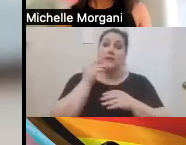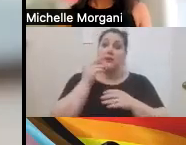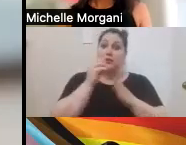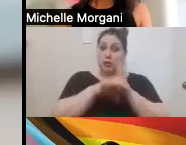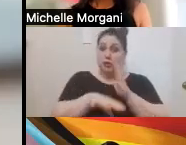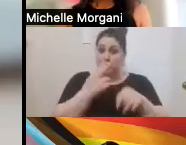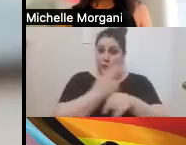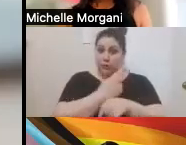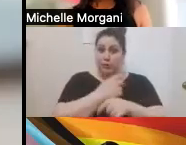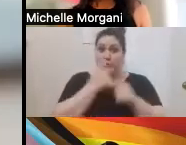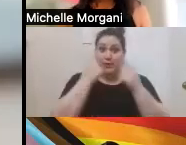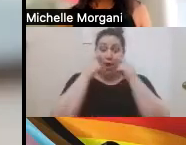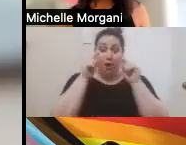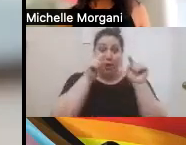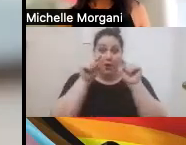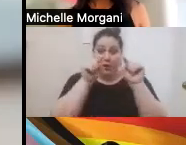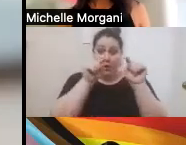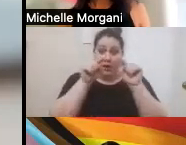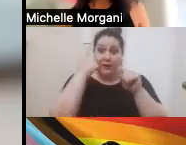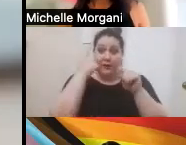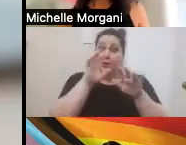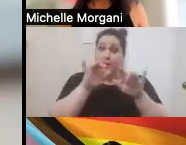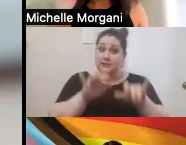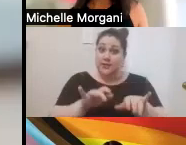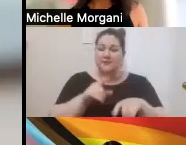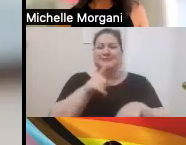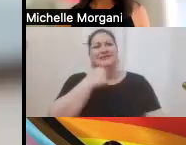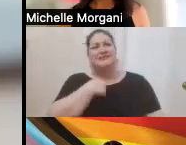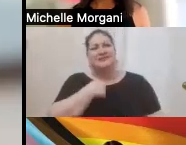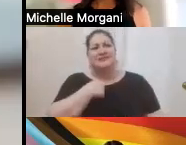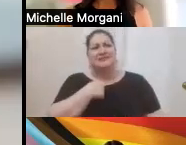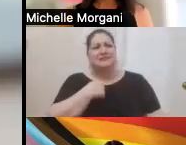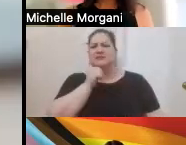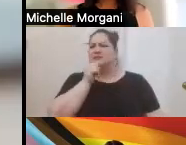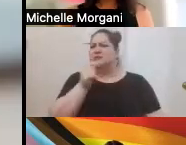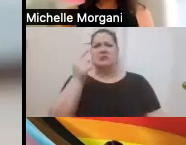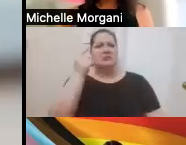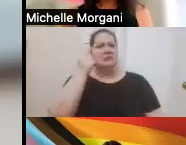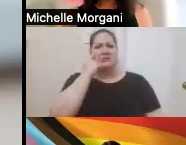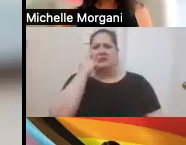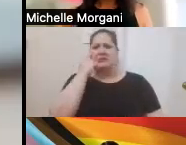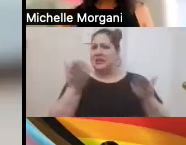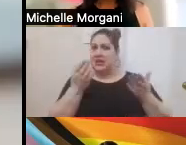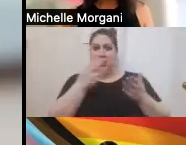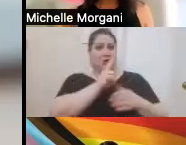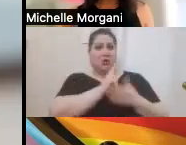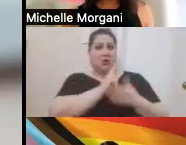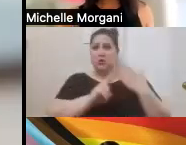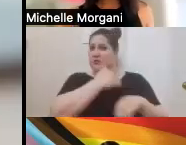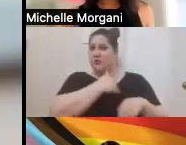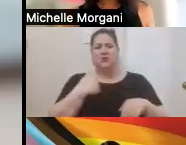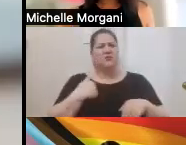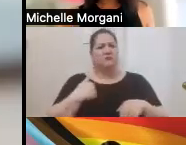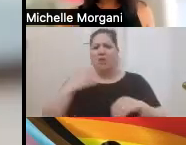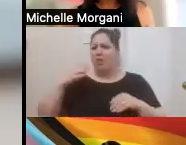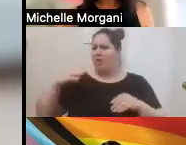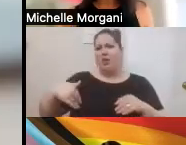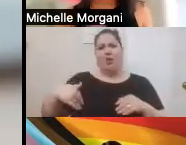I can't say here at U of T we have really explored much of the iGaze systems, but that's not to say,